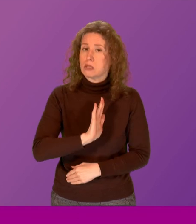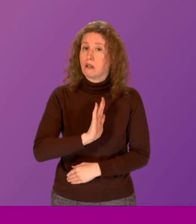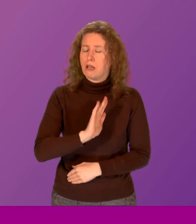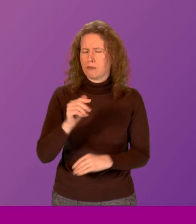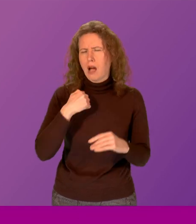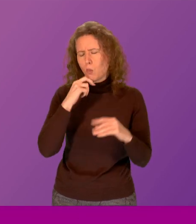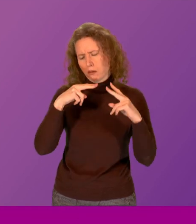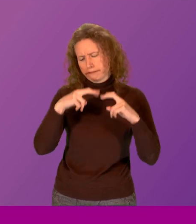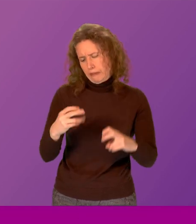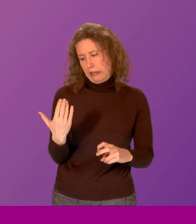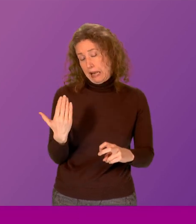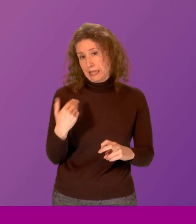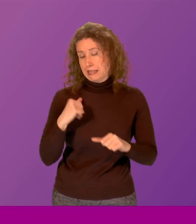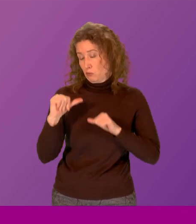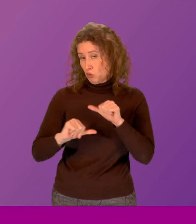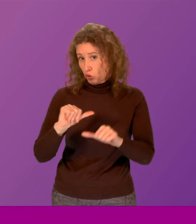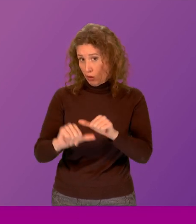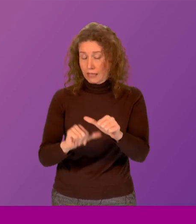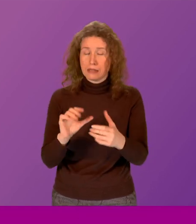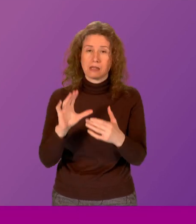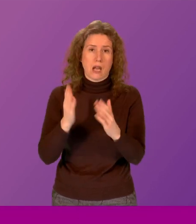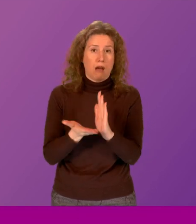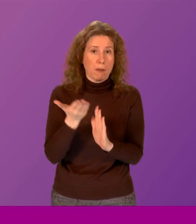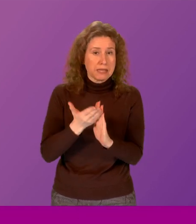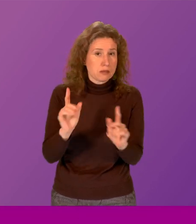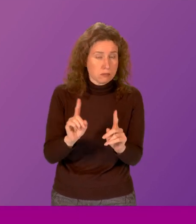at the latest progress in relation to the update that we have promised, but we want